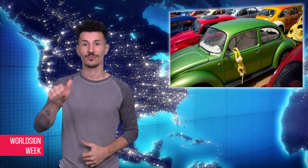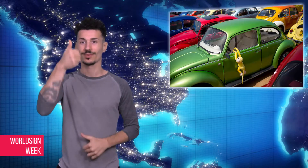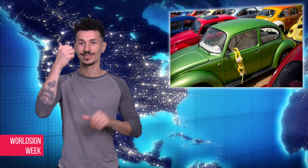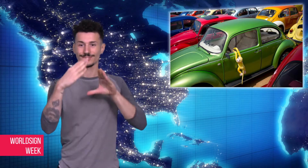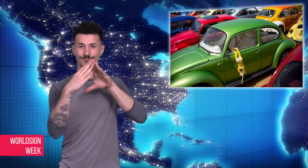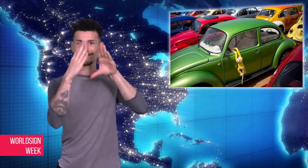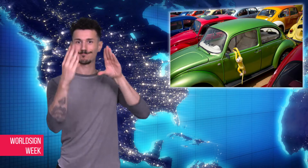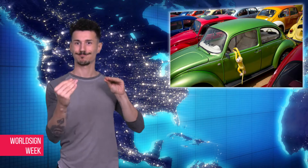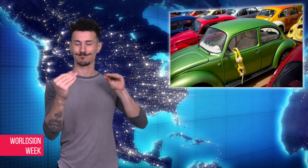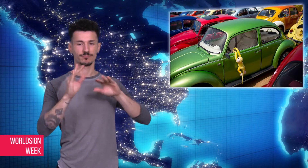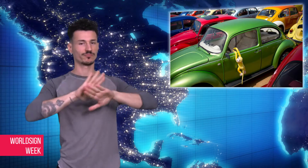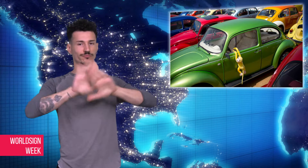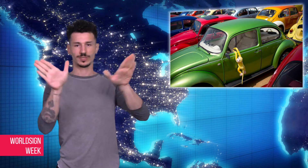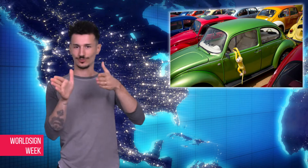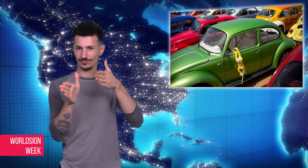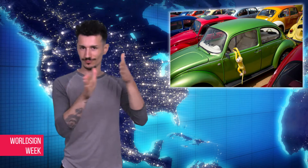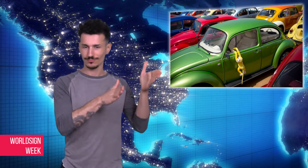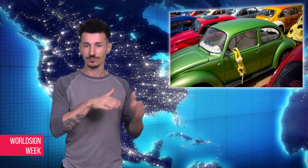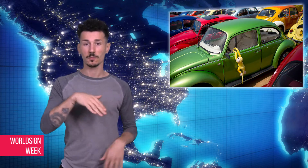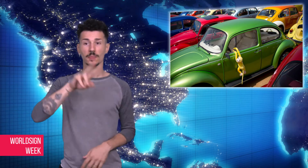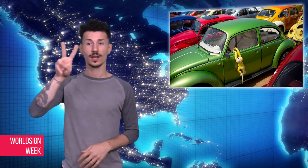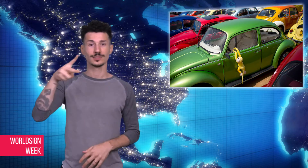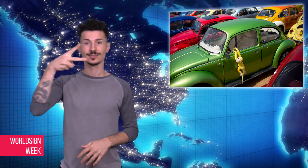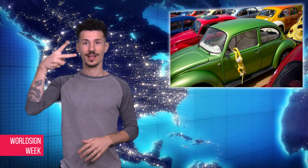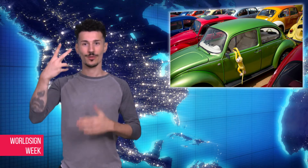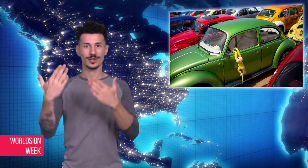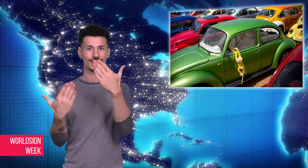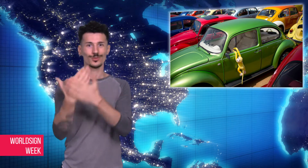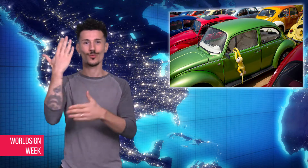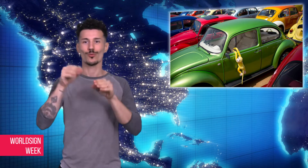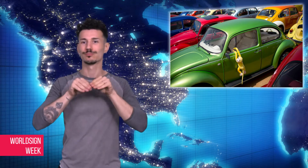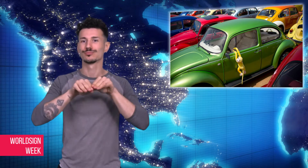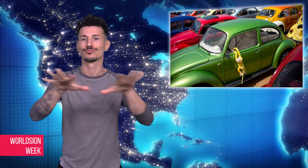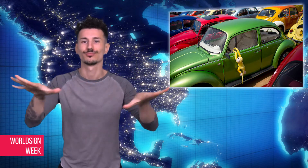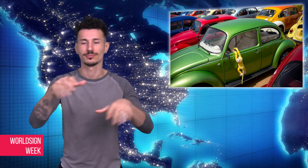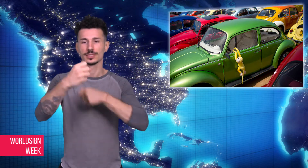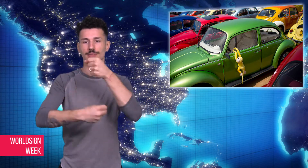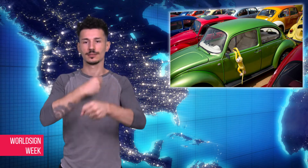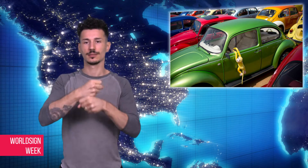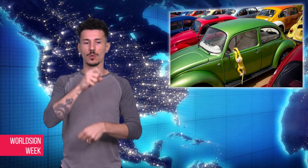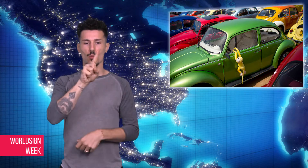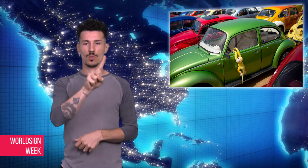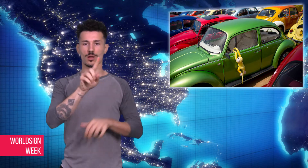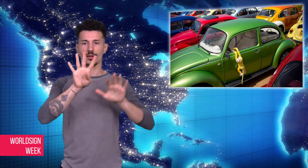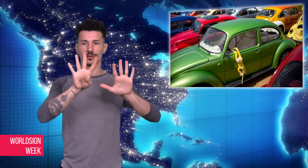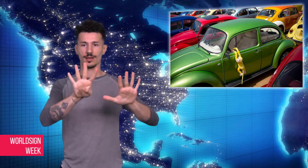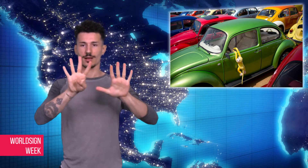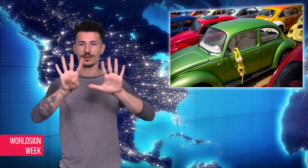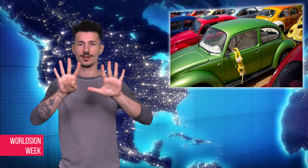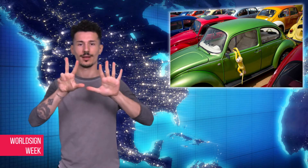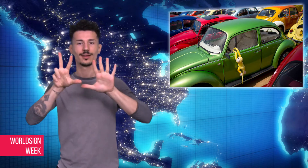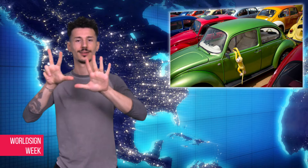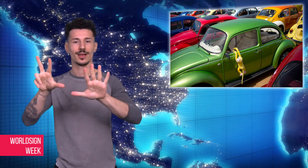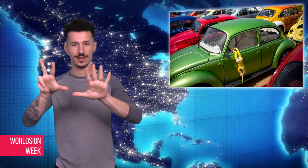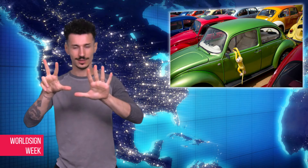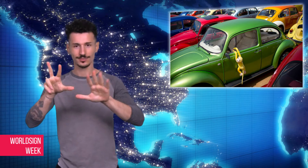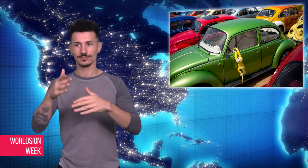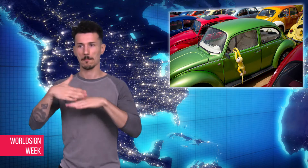The second generation of the Beetle